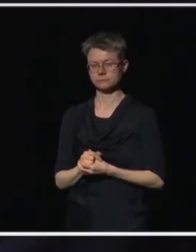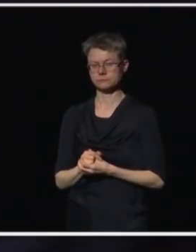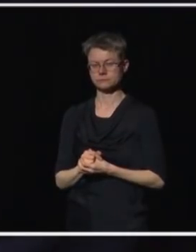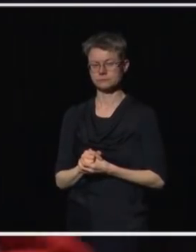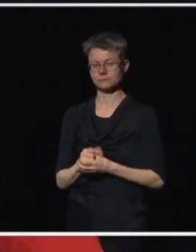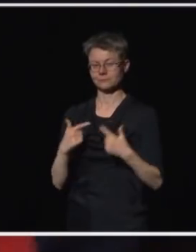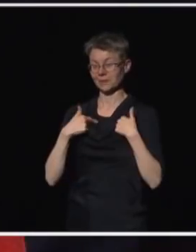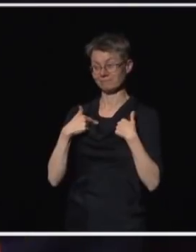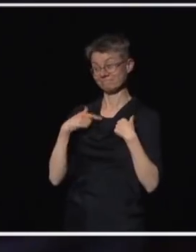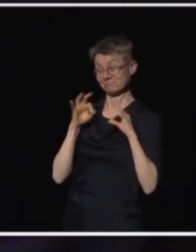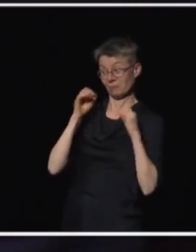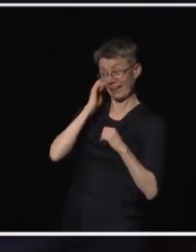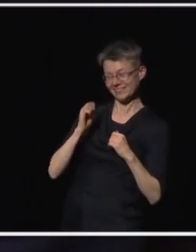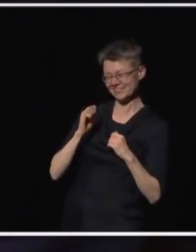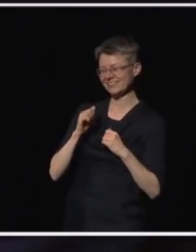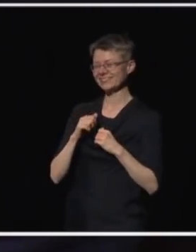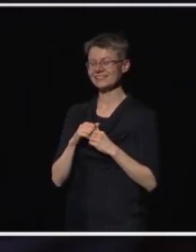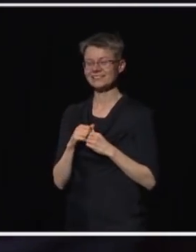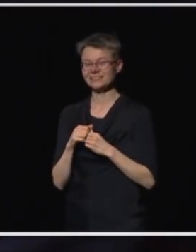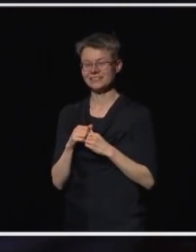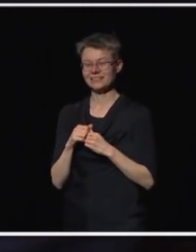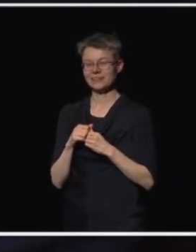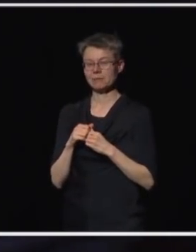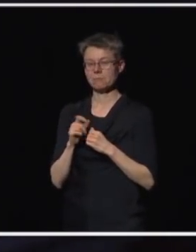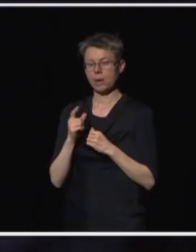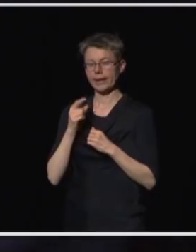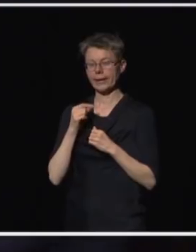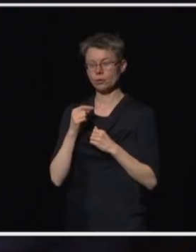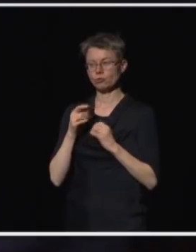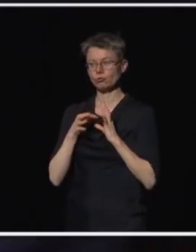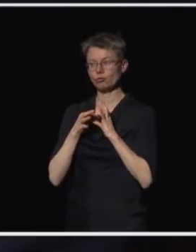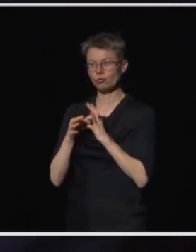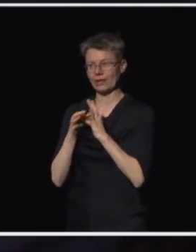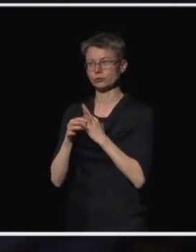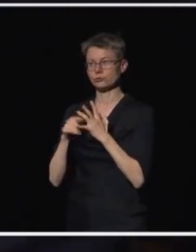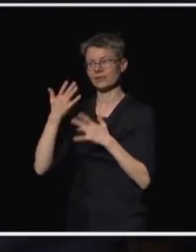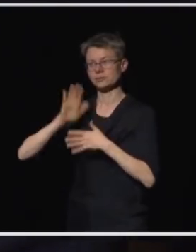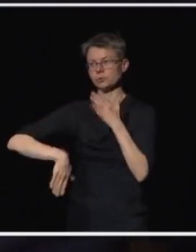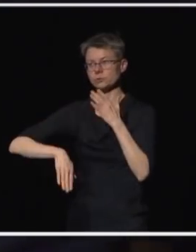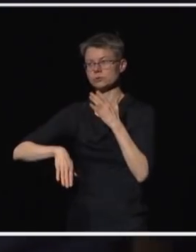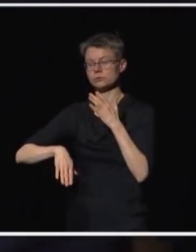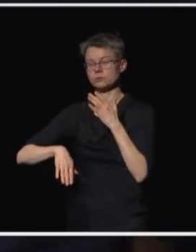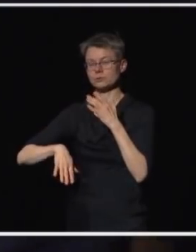But I can relate to the experiment of coloured persons